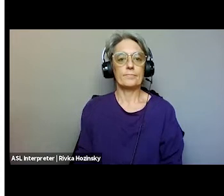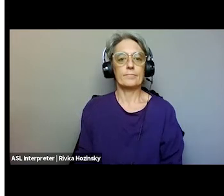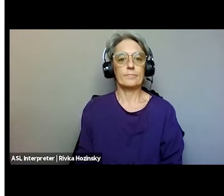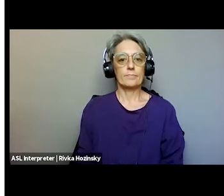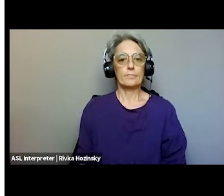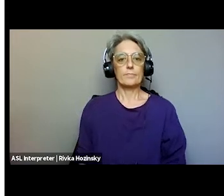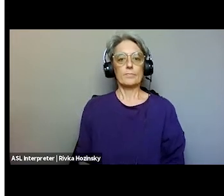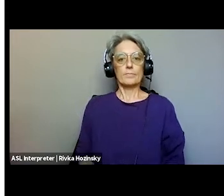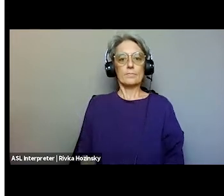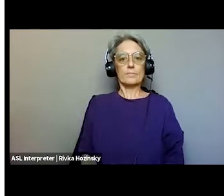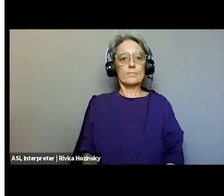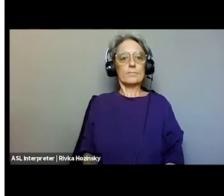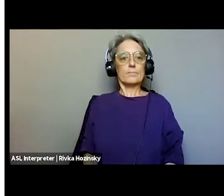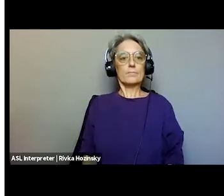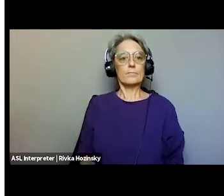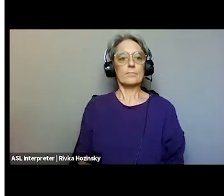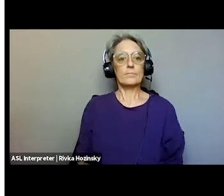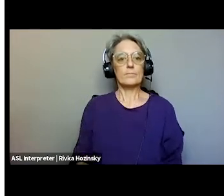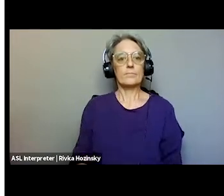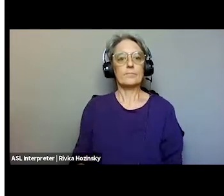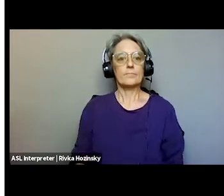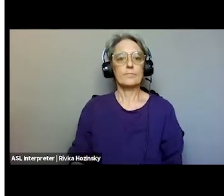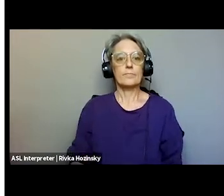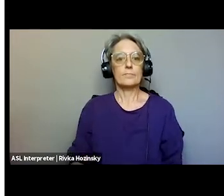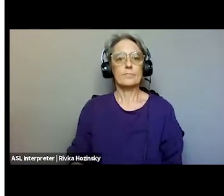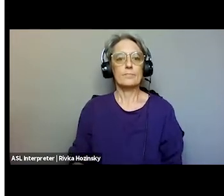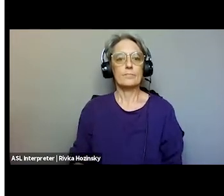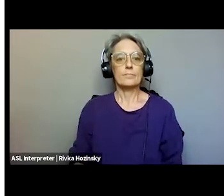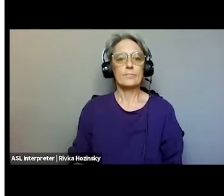assume that it was a mistake for me to have a kid. I didn't reach out to supports because I was